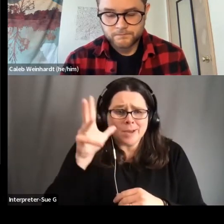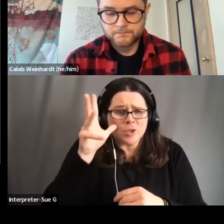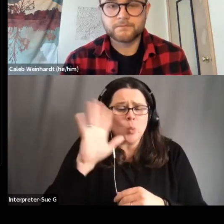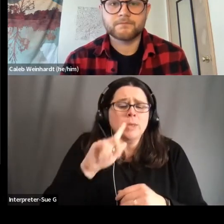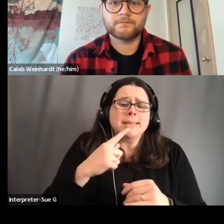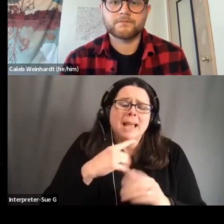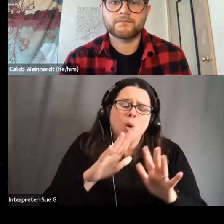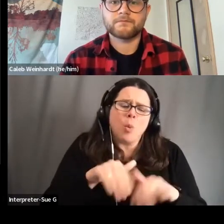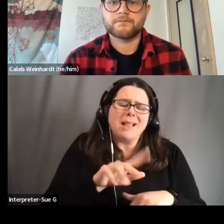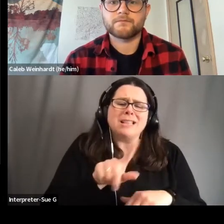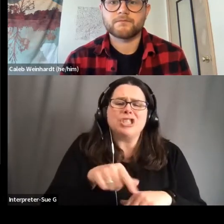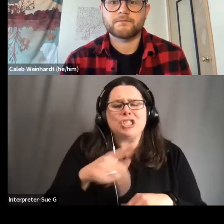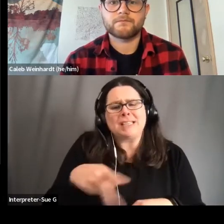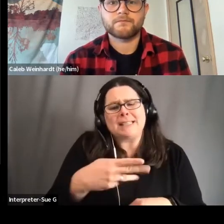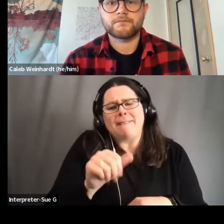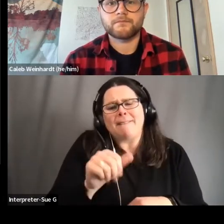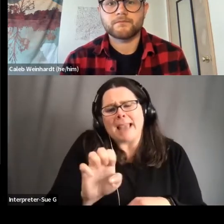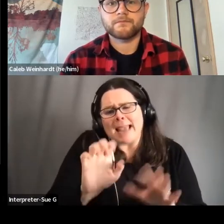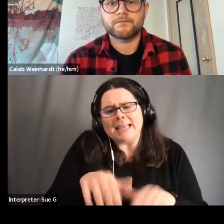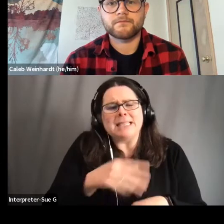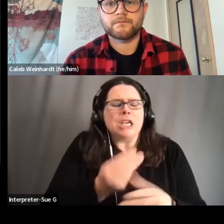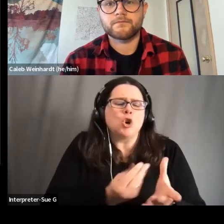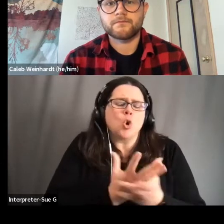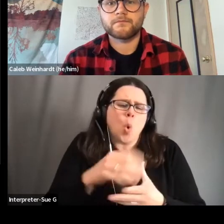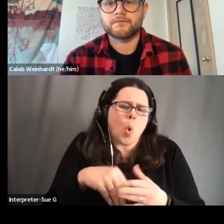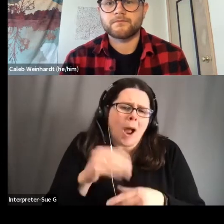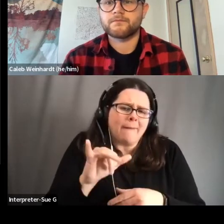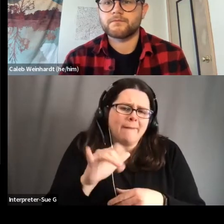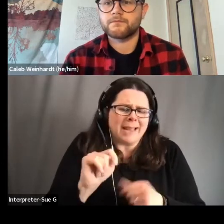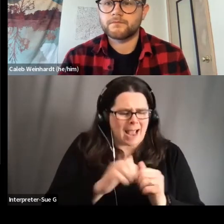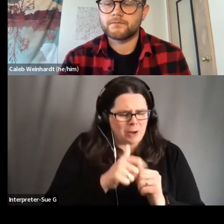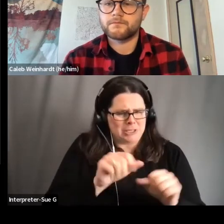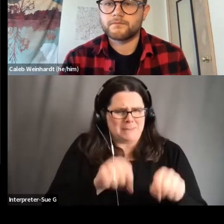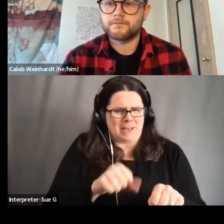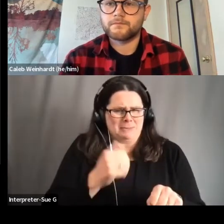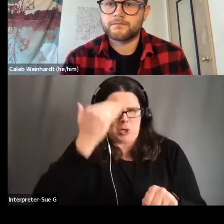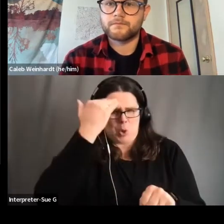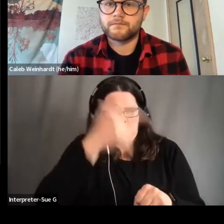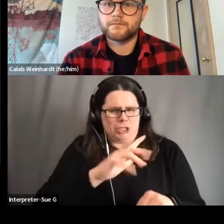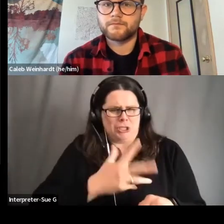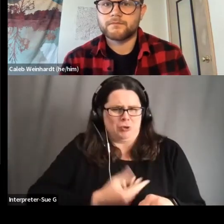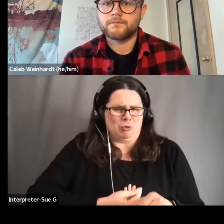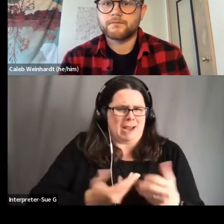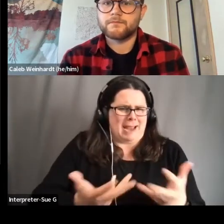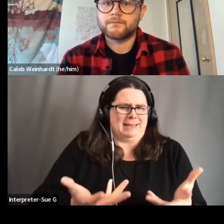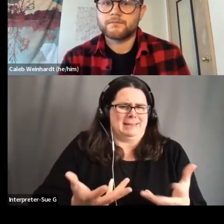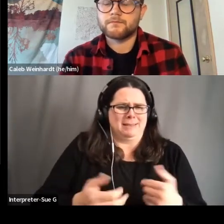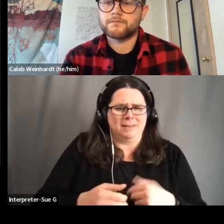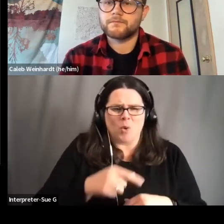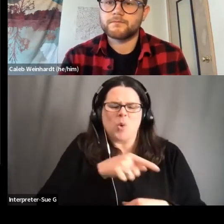"Well it's just a phase." Or, "He'll grow out of it." Or, "How could she possibly know that she's trans?" Or, "He's just confused."